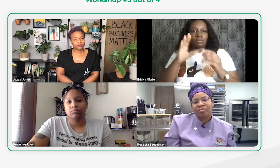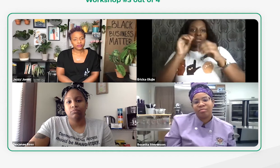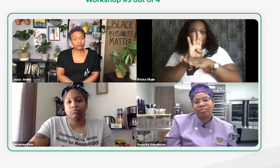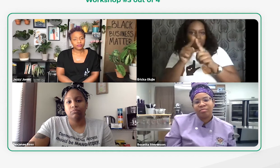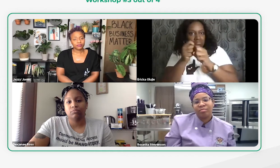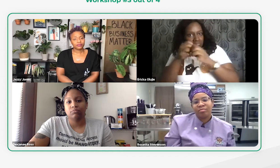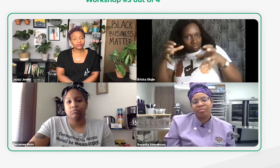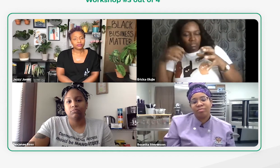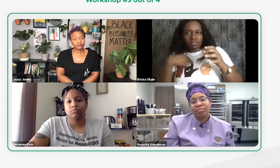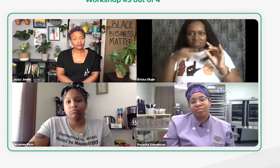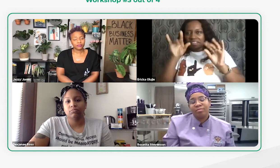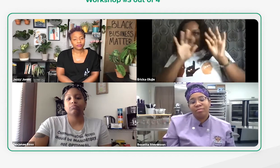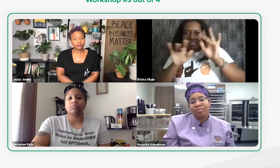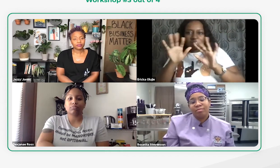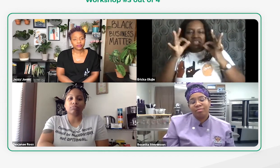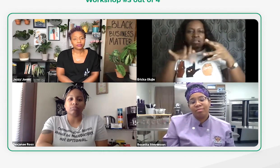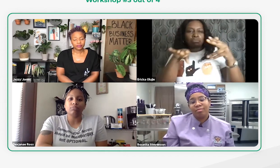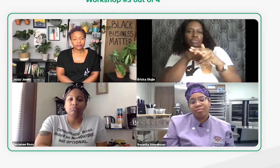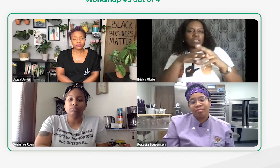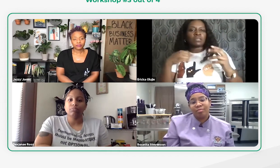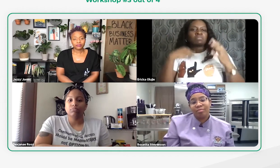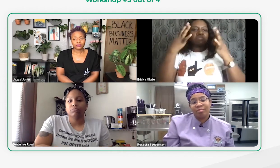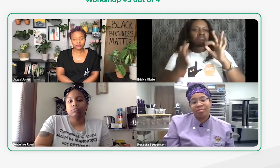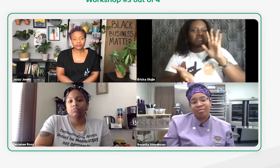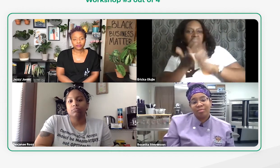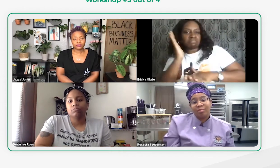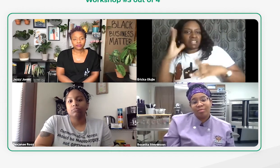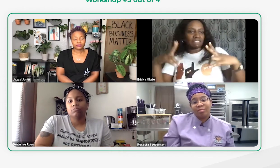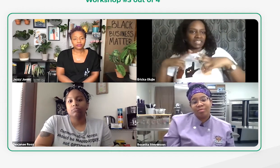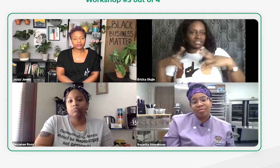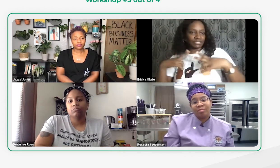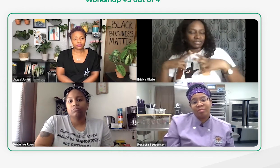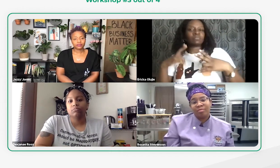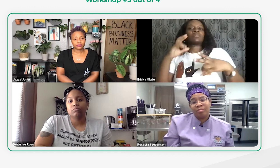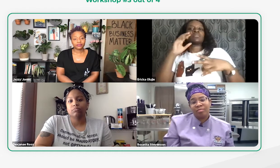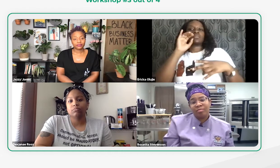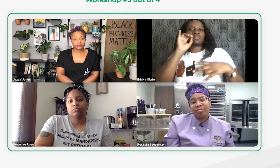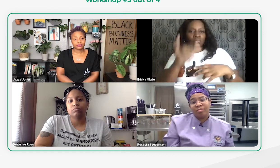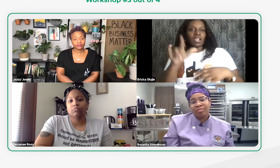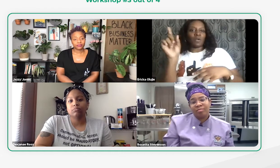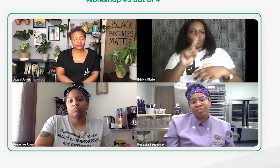was the best fit for my business to expand. During the break I decided to go on vacation.